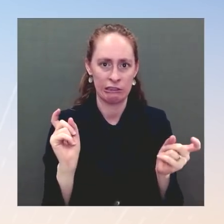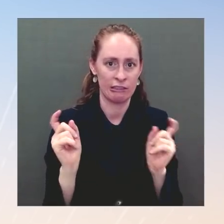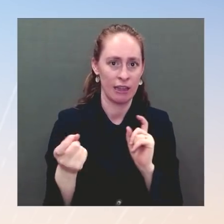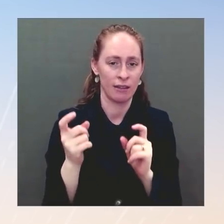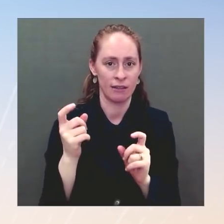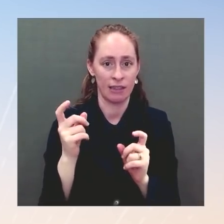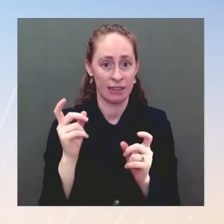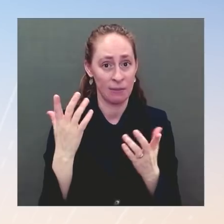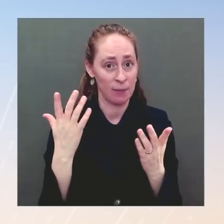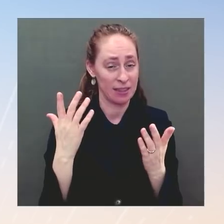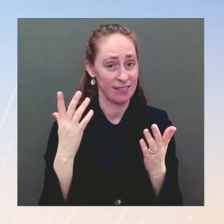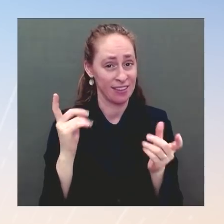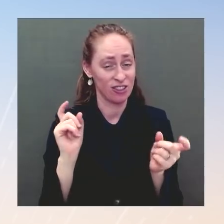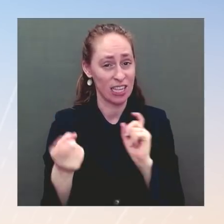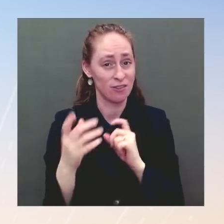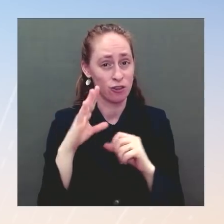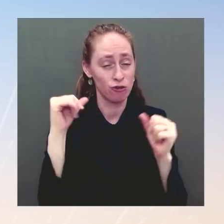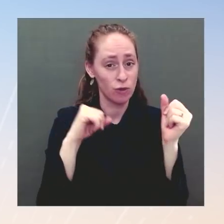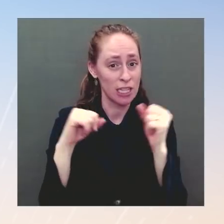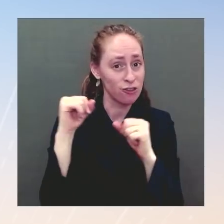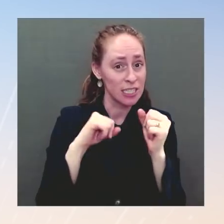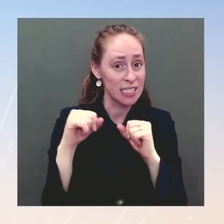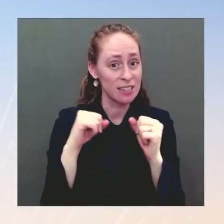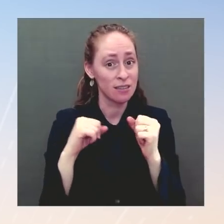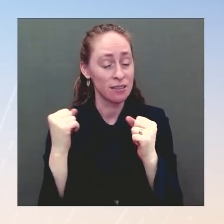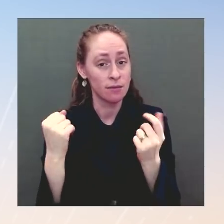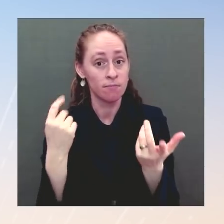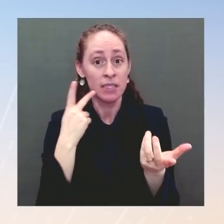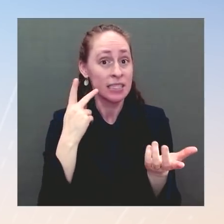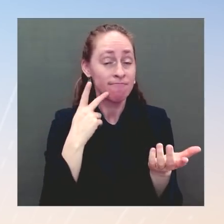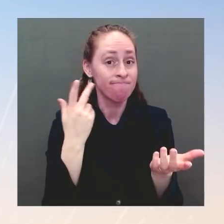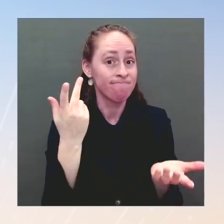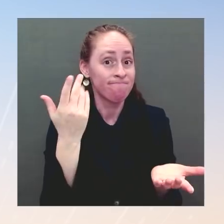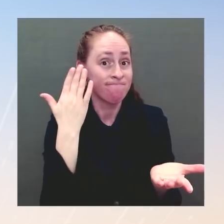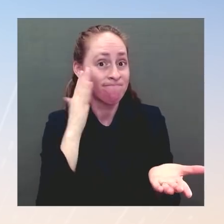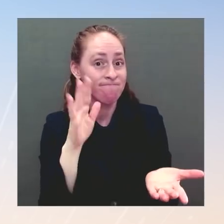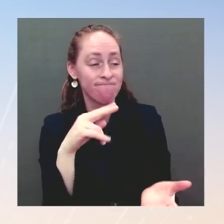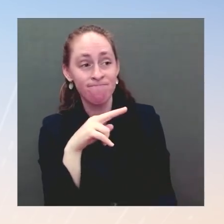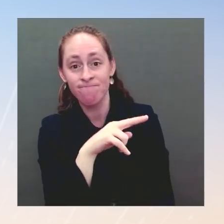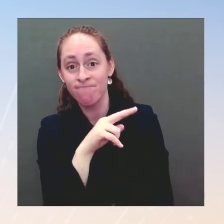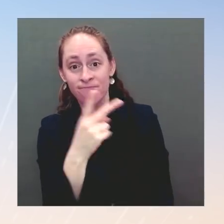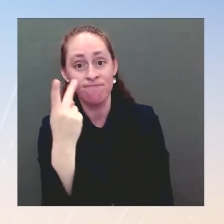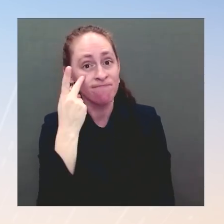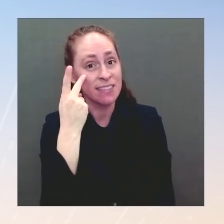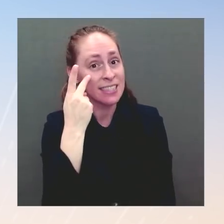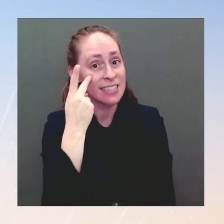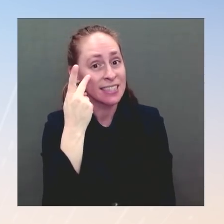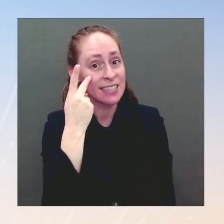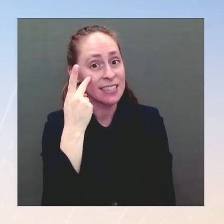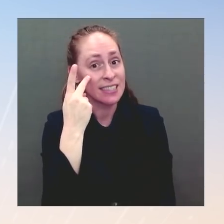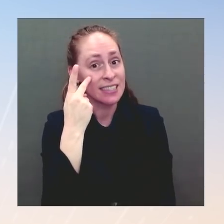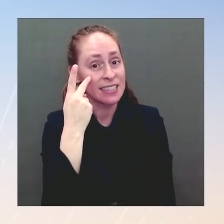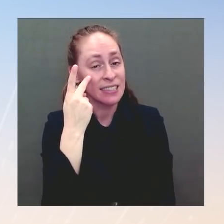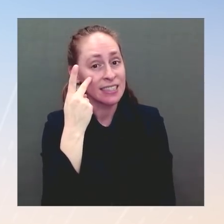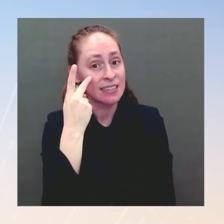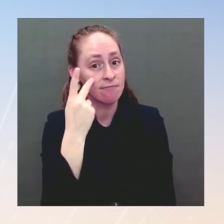But, again, we're also seeing an impact on how he's behaving. The Press: And on Nord Stream 2: Last month, the White House opposed an effort on Capitol Hill